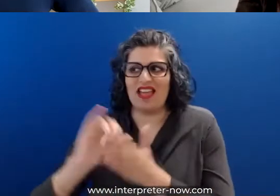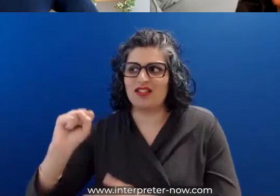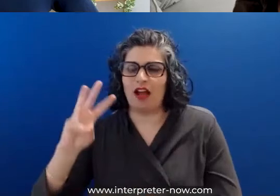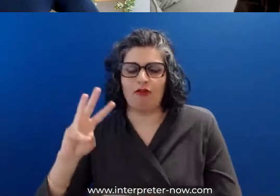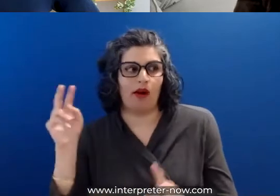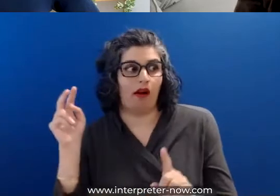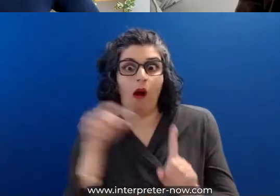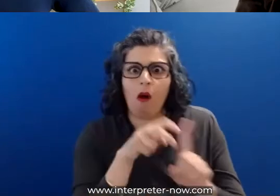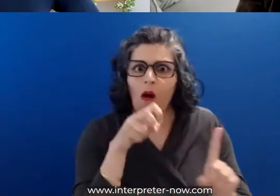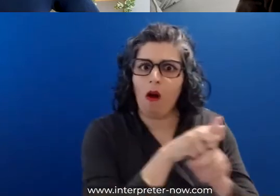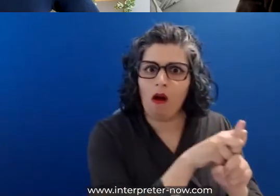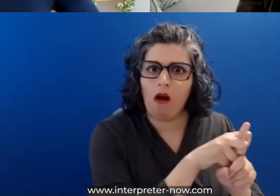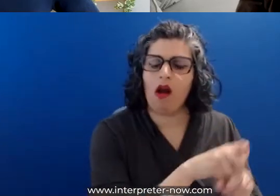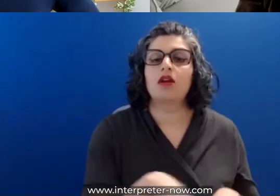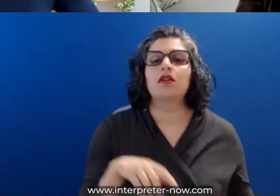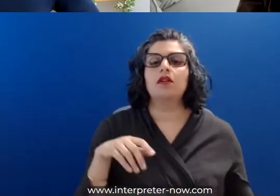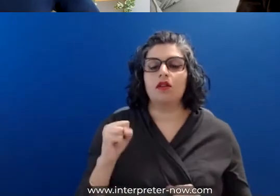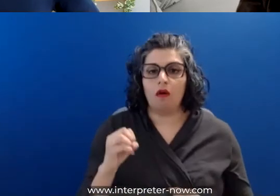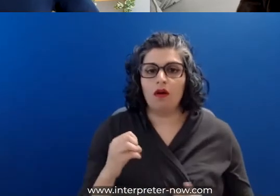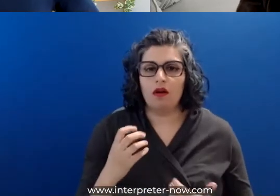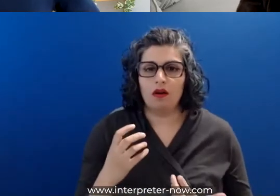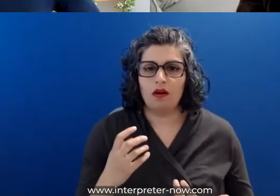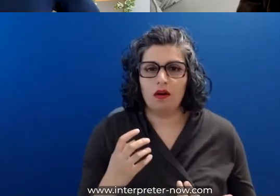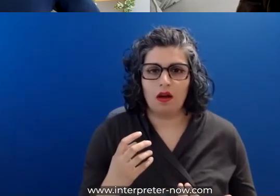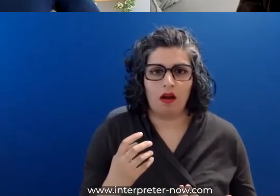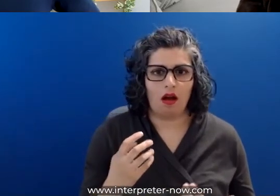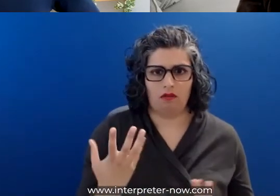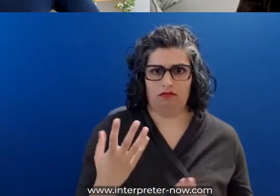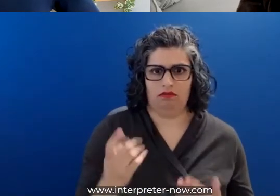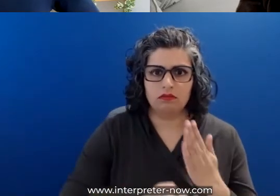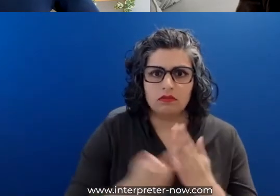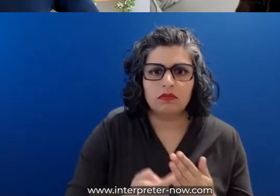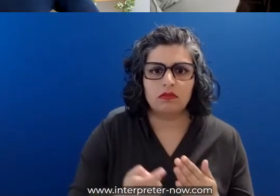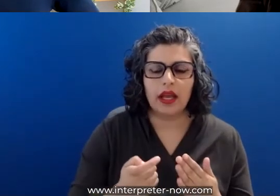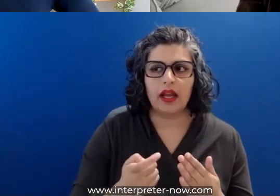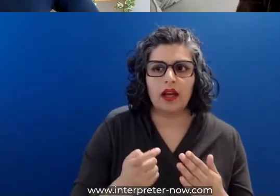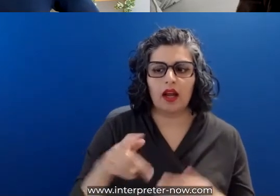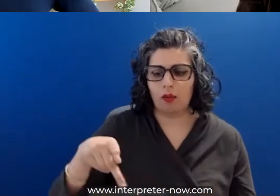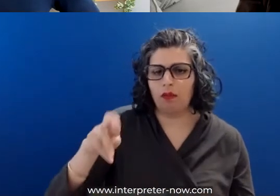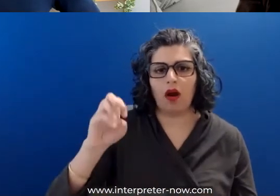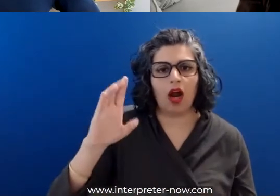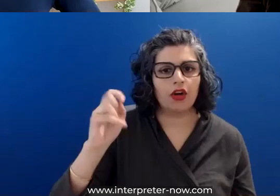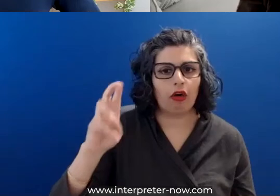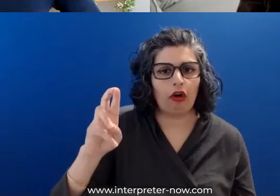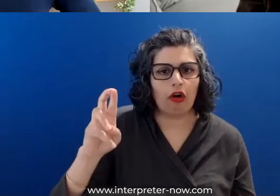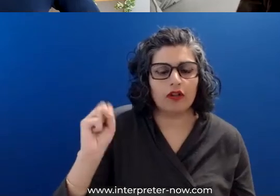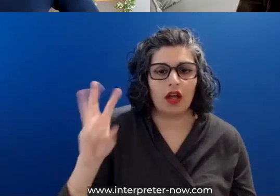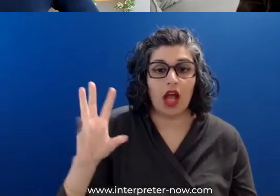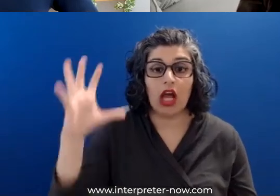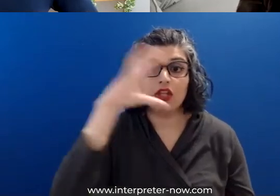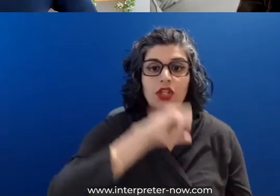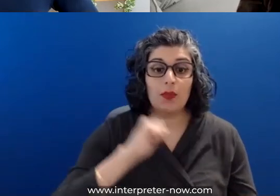So even from the outset, automated proctoring software assumes that all people taking tests